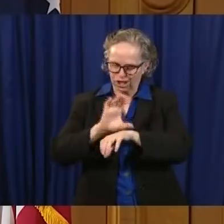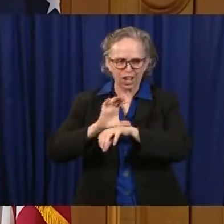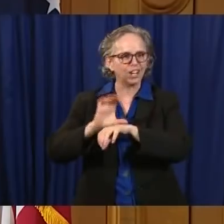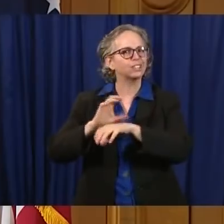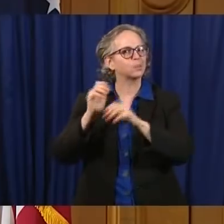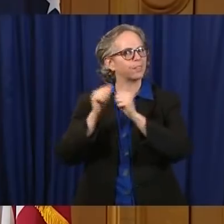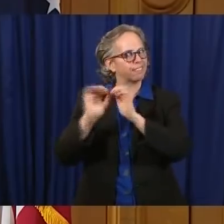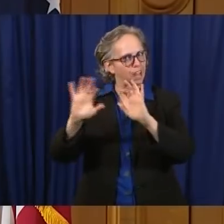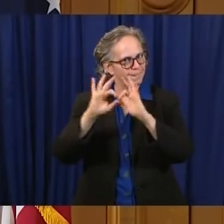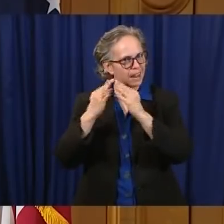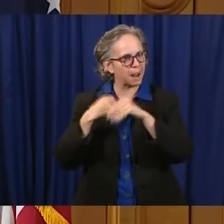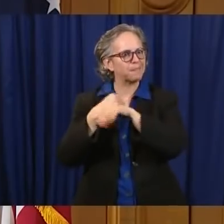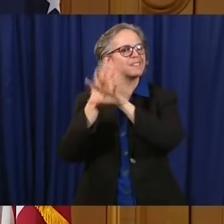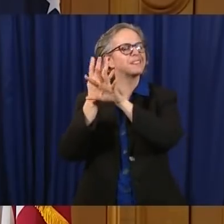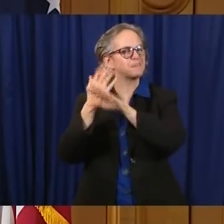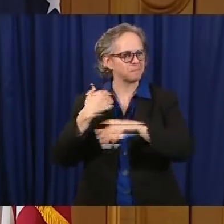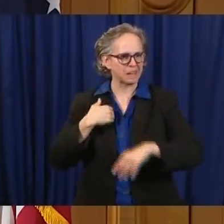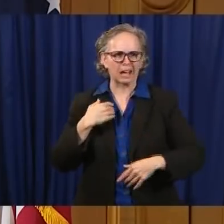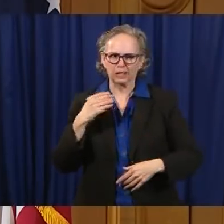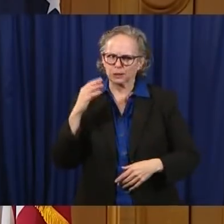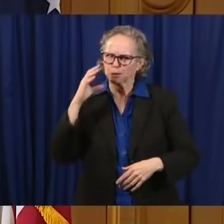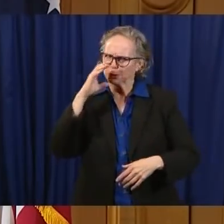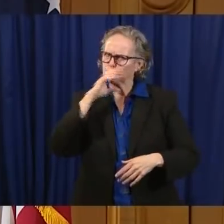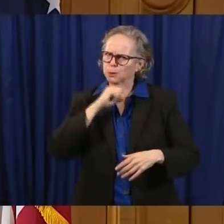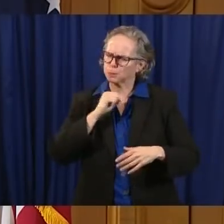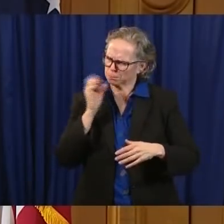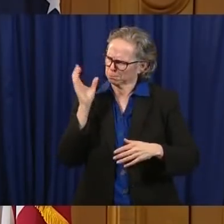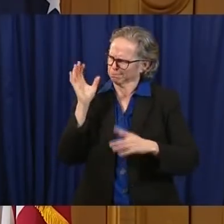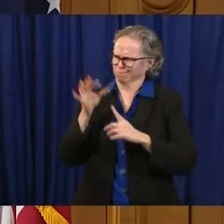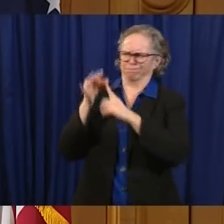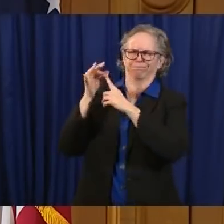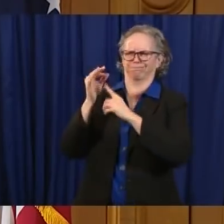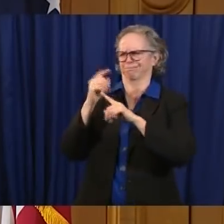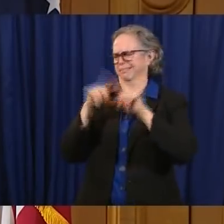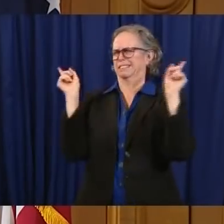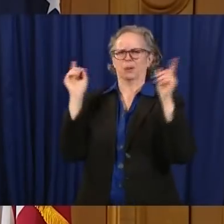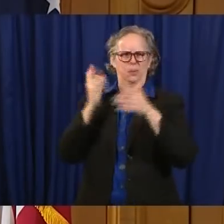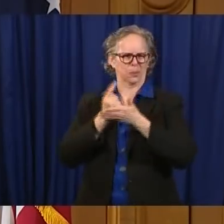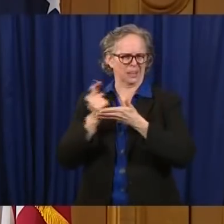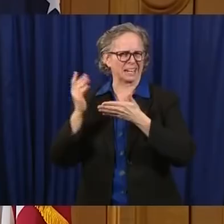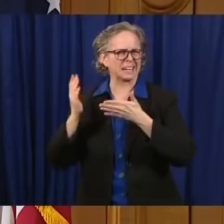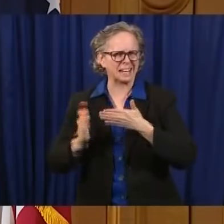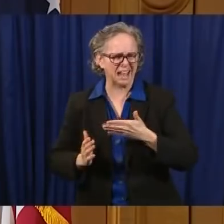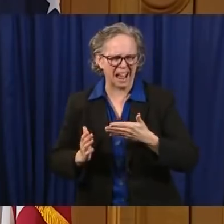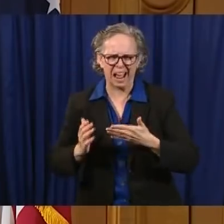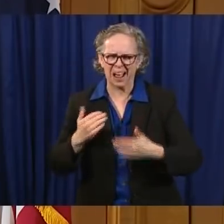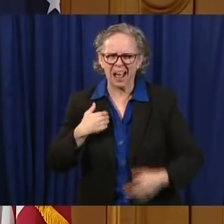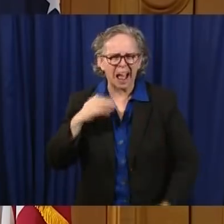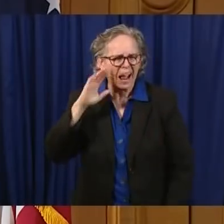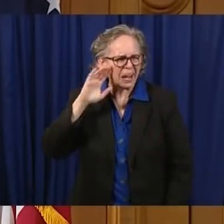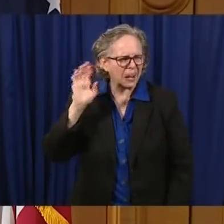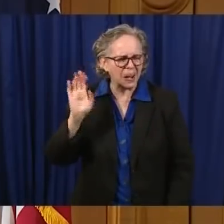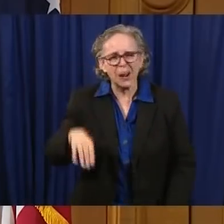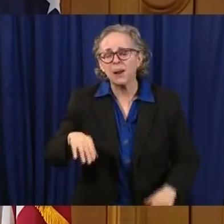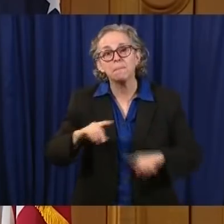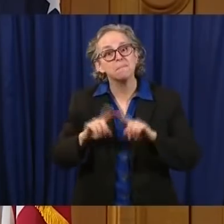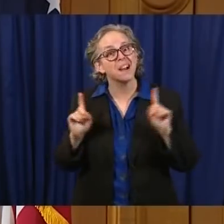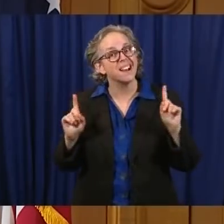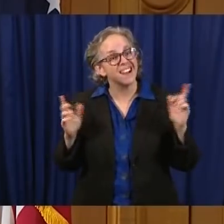MANY OF YOU HAD OTHER EXPERIENCES, THAT'S HOW YOU DID CHURCH WERE PULLED THE FAMILY TOGETHER, SO IT WAS AN UNUSUAL